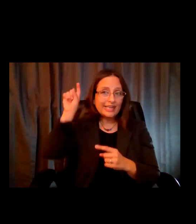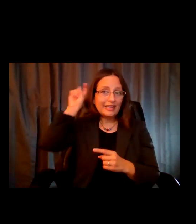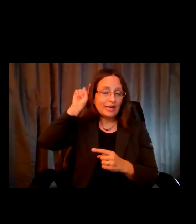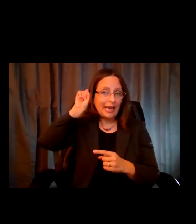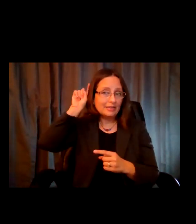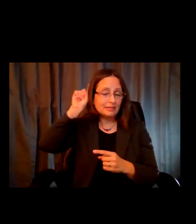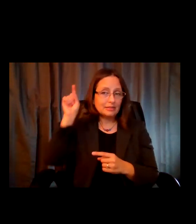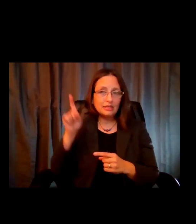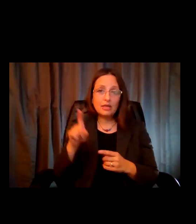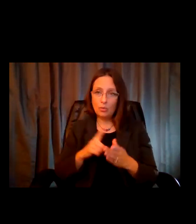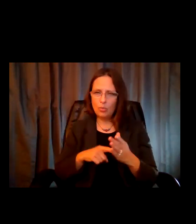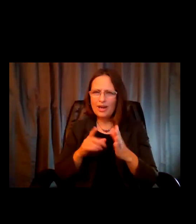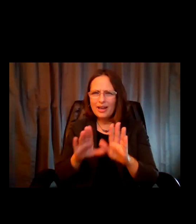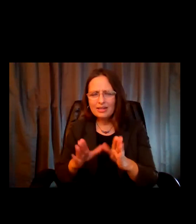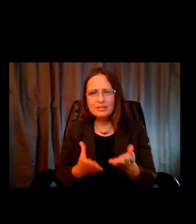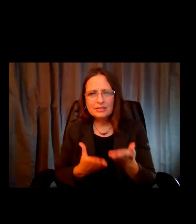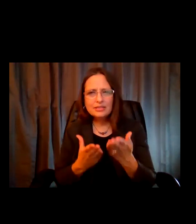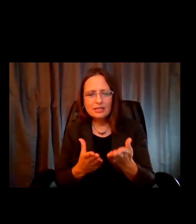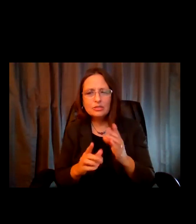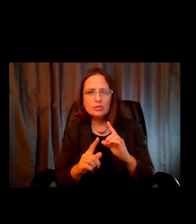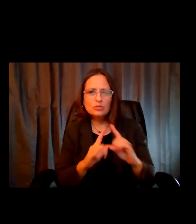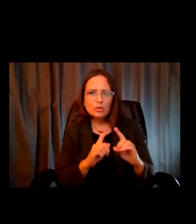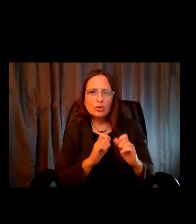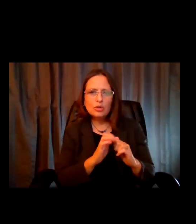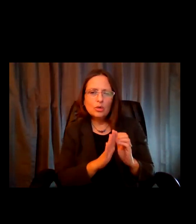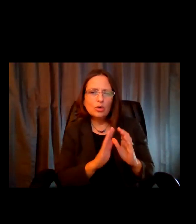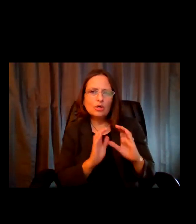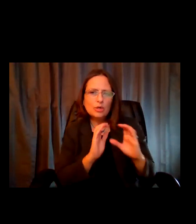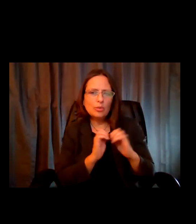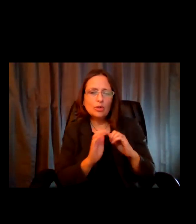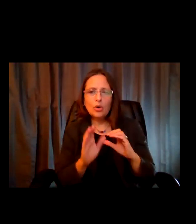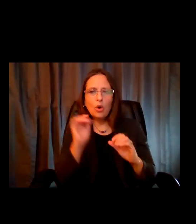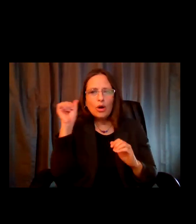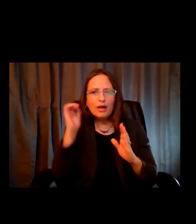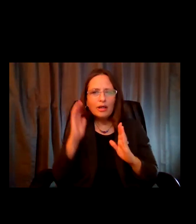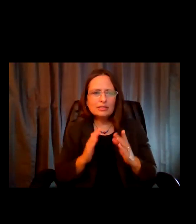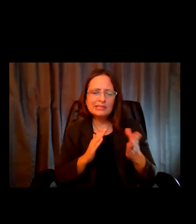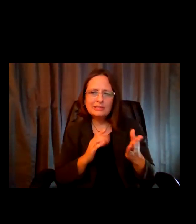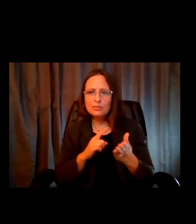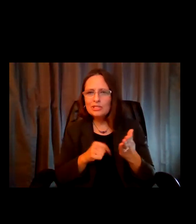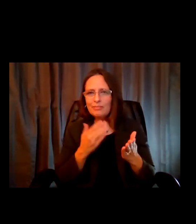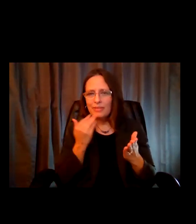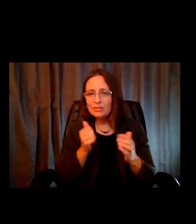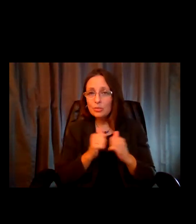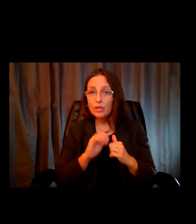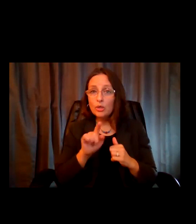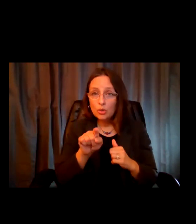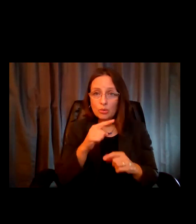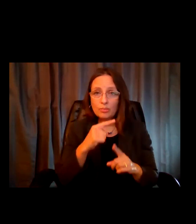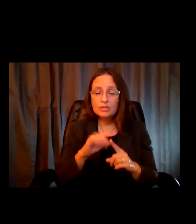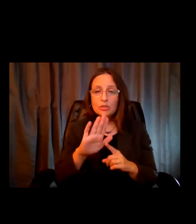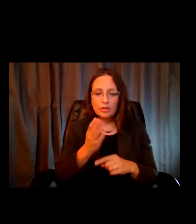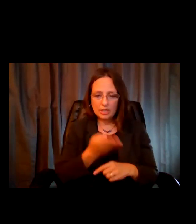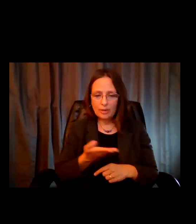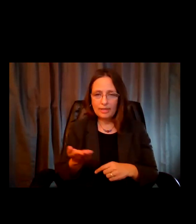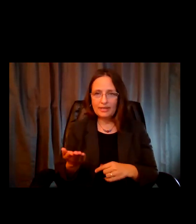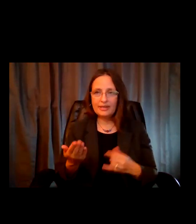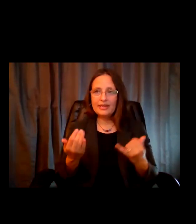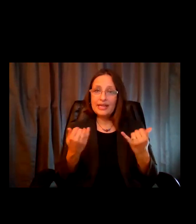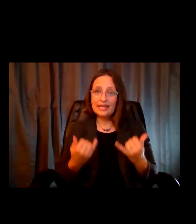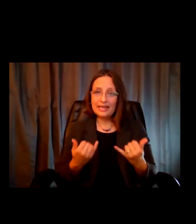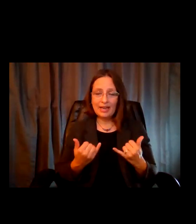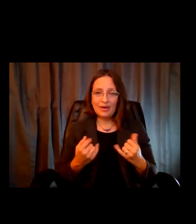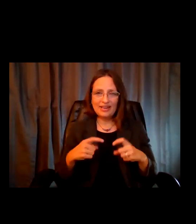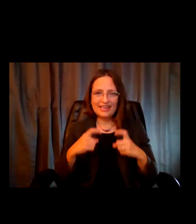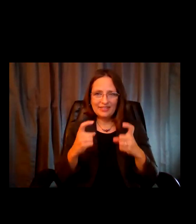just send a text hedge or image to the office, complaining my insides, but I said I really don't